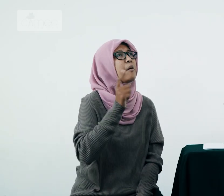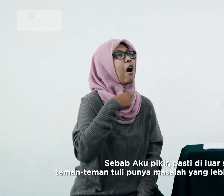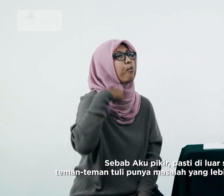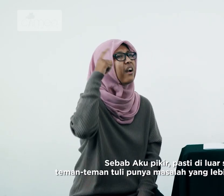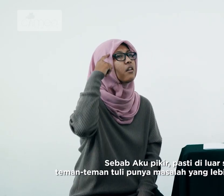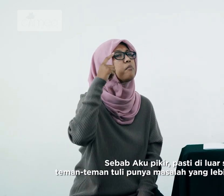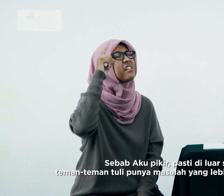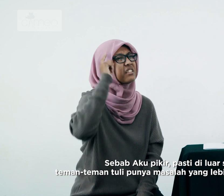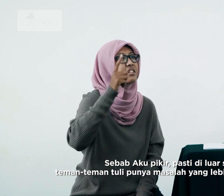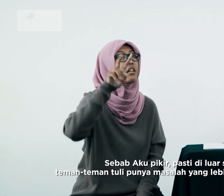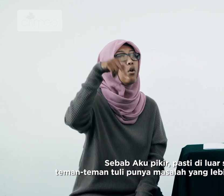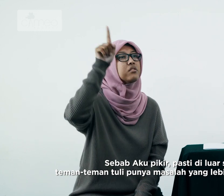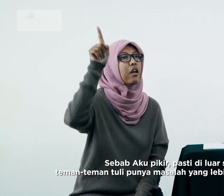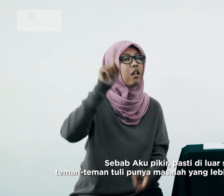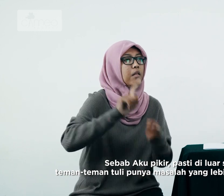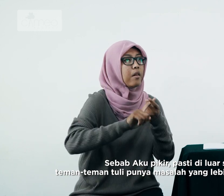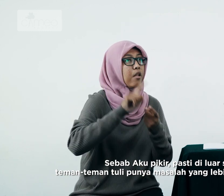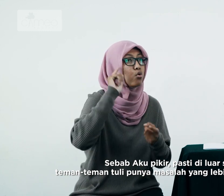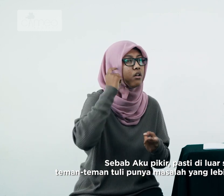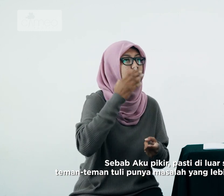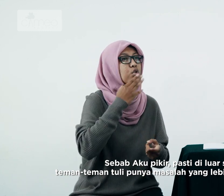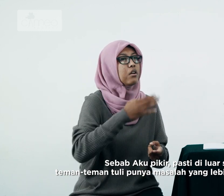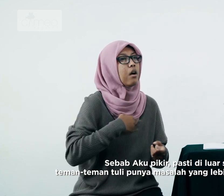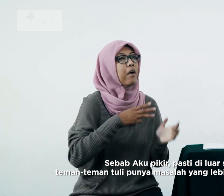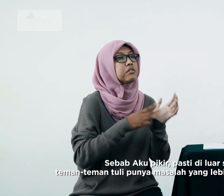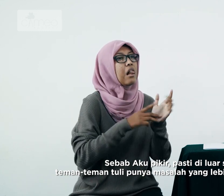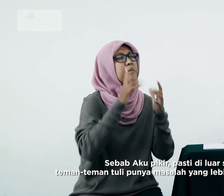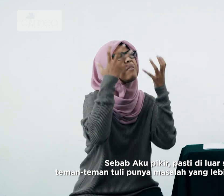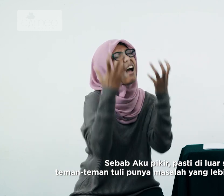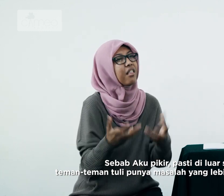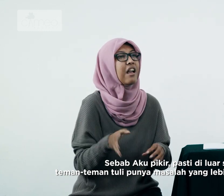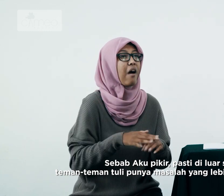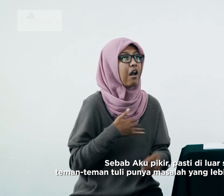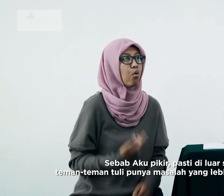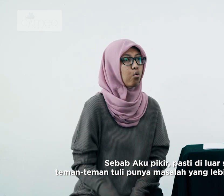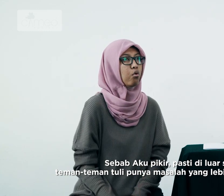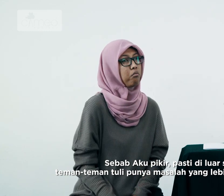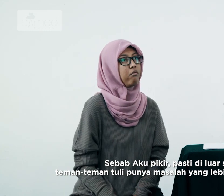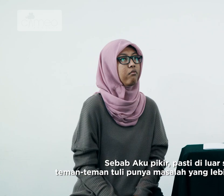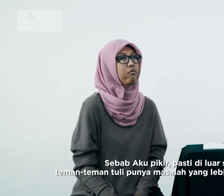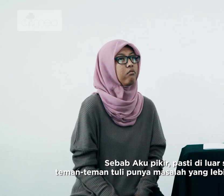Because I think there must be deaf friends who have heavier problems than mine out there.